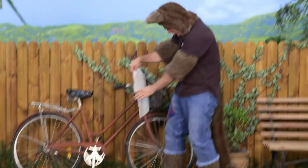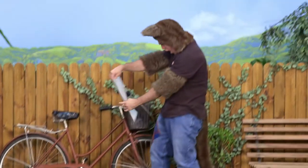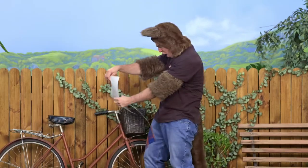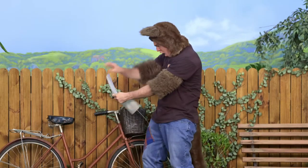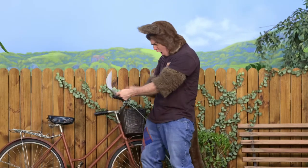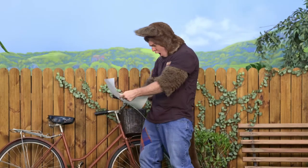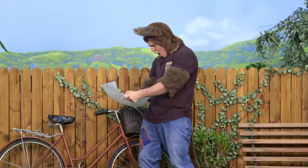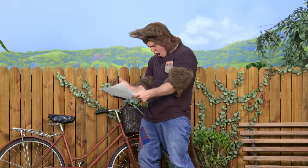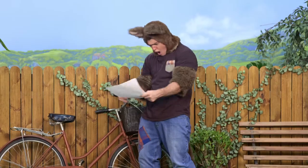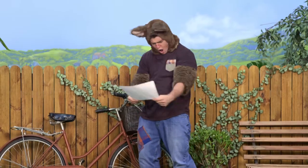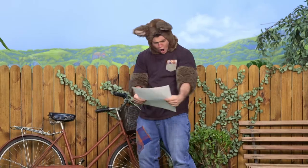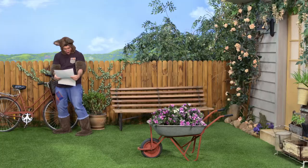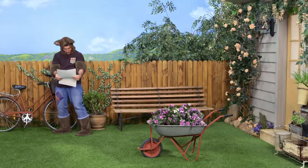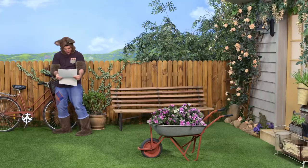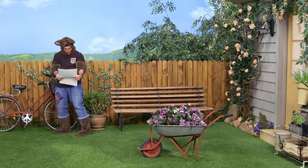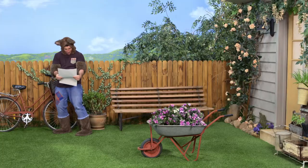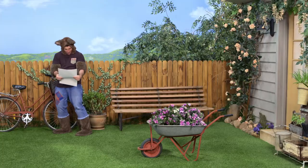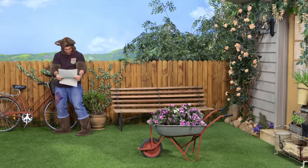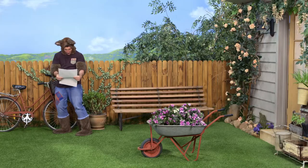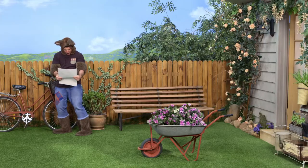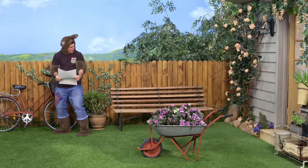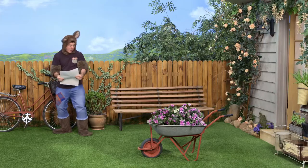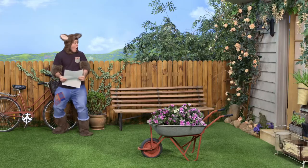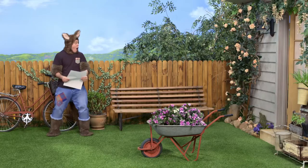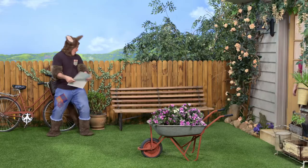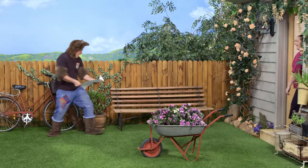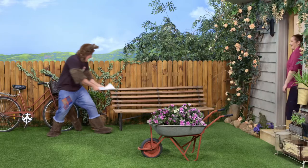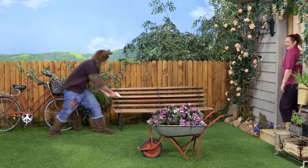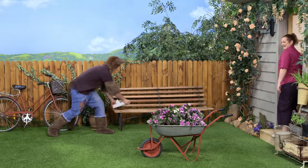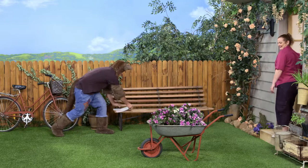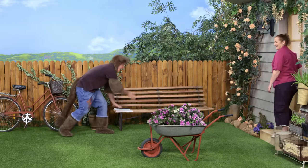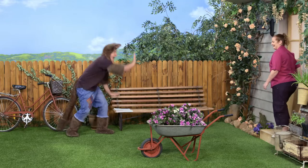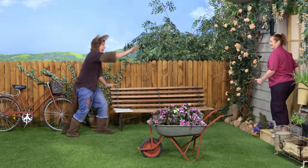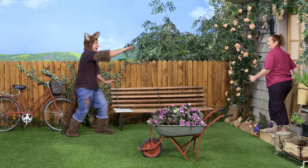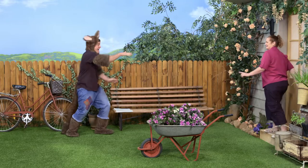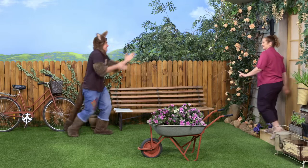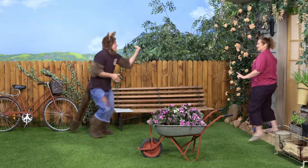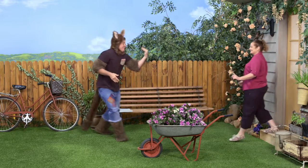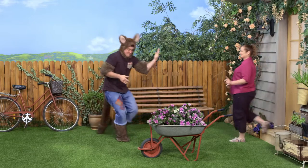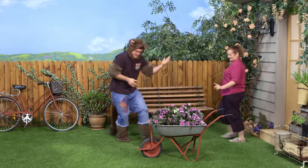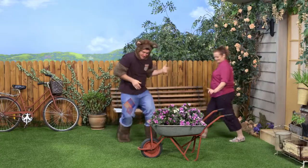Oh, wow. Ahh. Oh! Sally, come here.